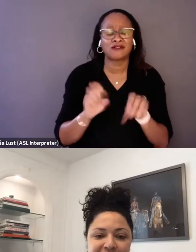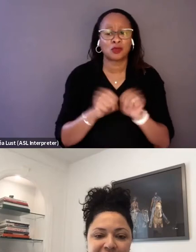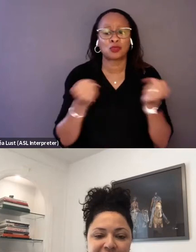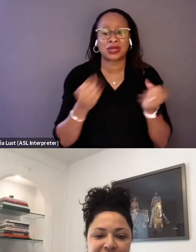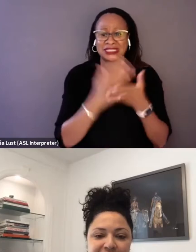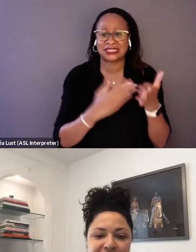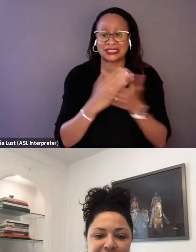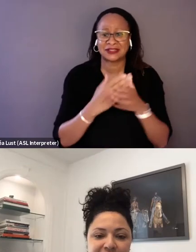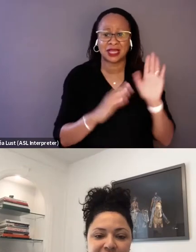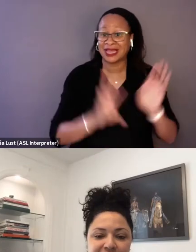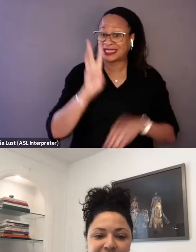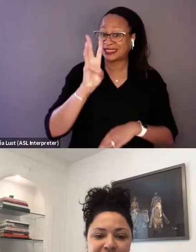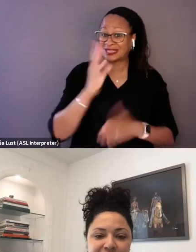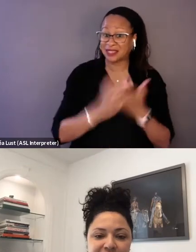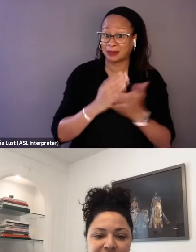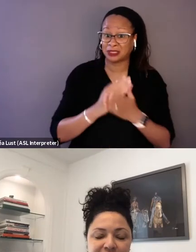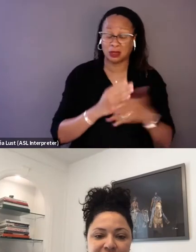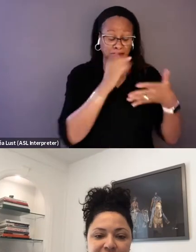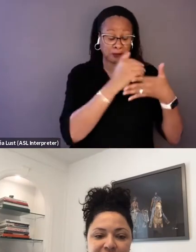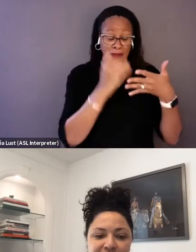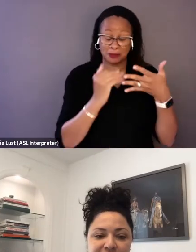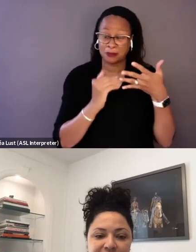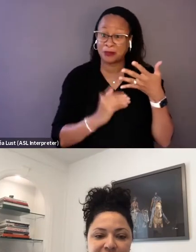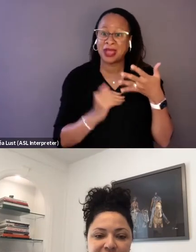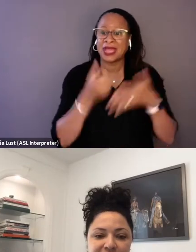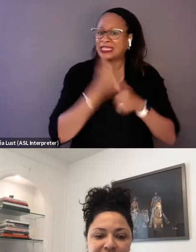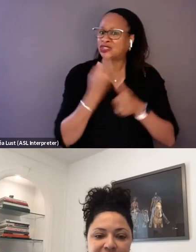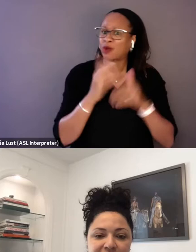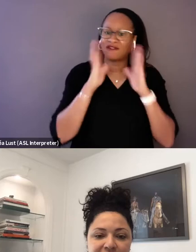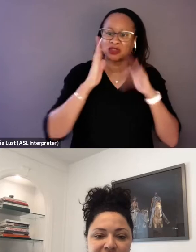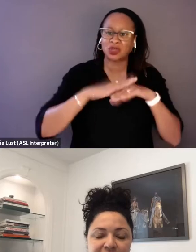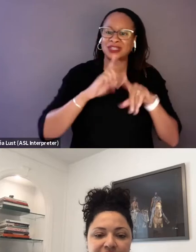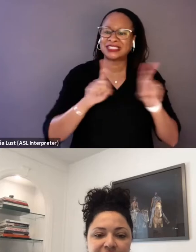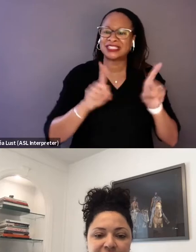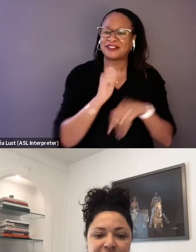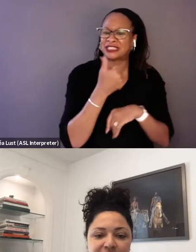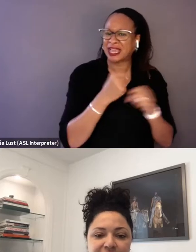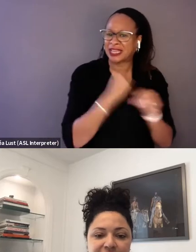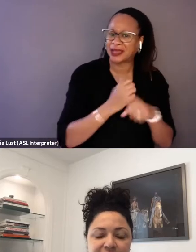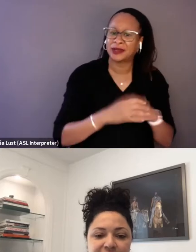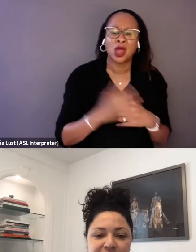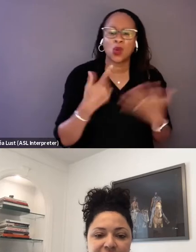in these episode with each episode focusing on a different decade. What do you think that that allowed you all